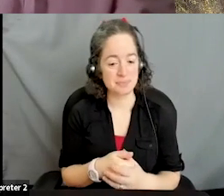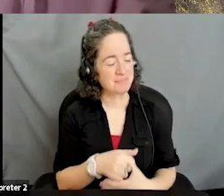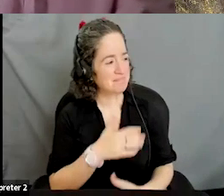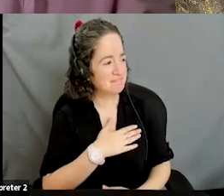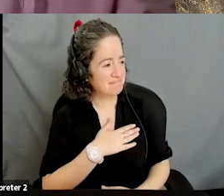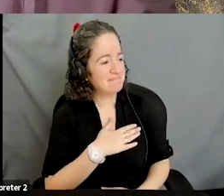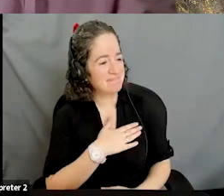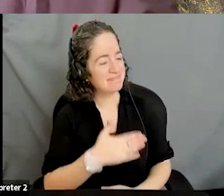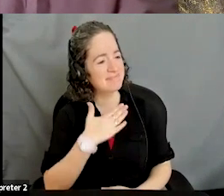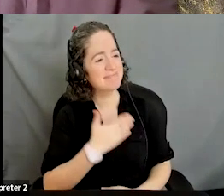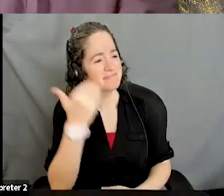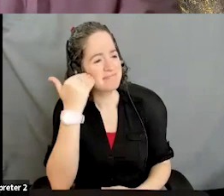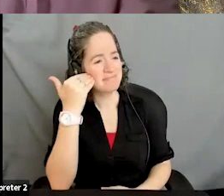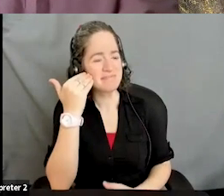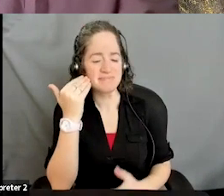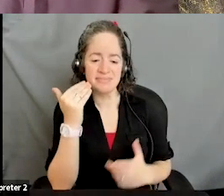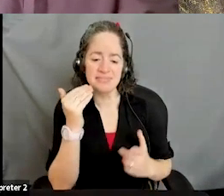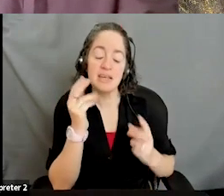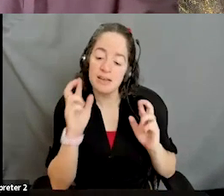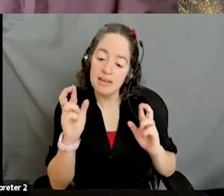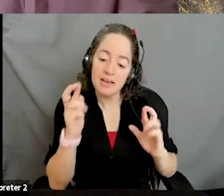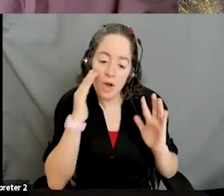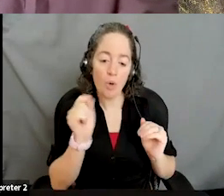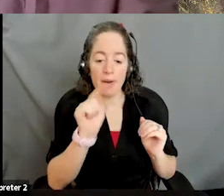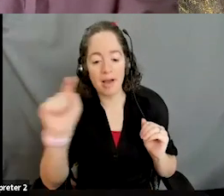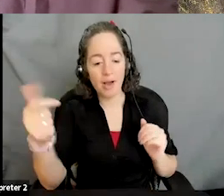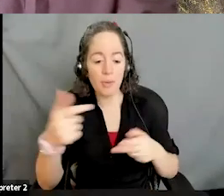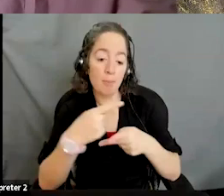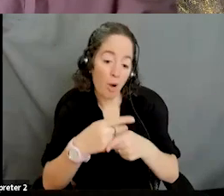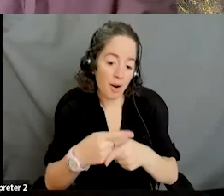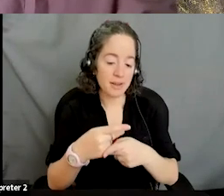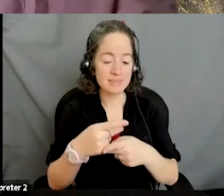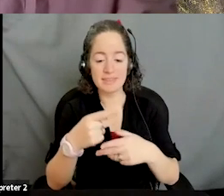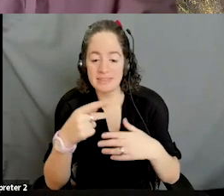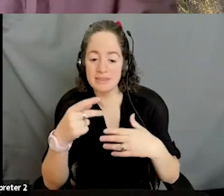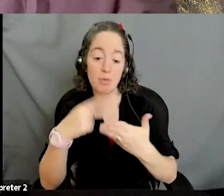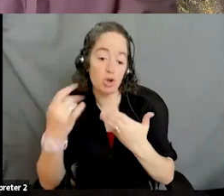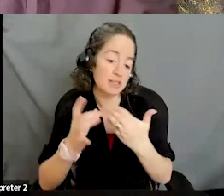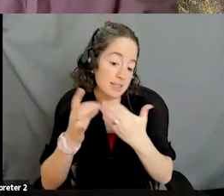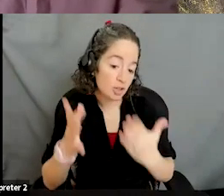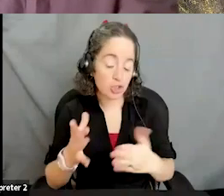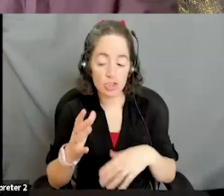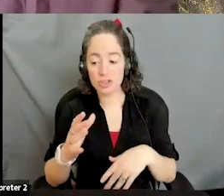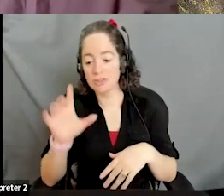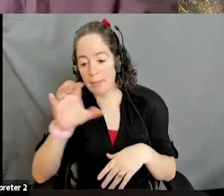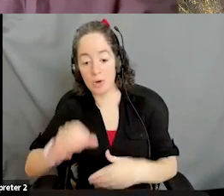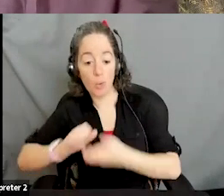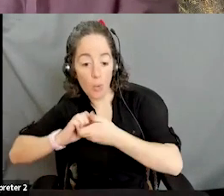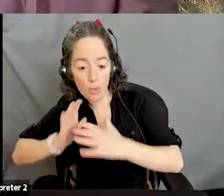Hopefully, other product leads or owners or anyone working on a product takes that to heart